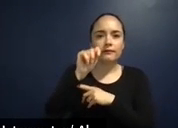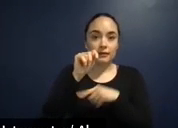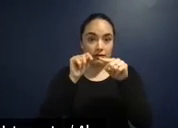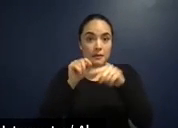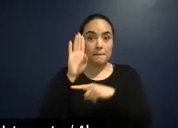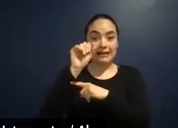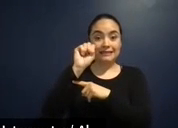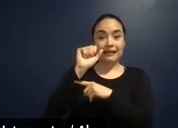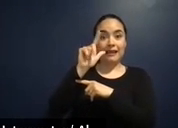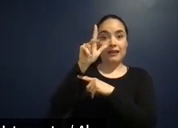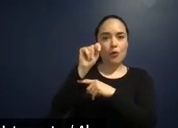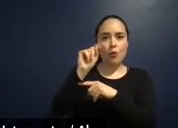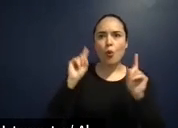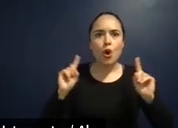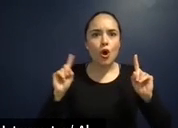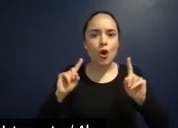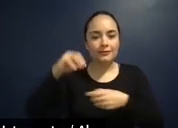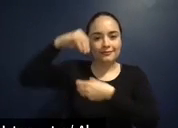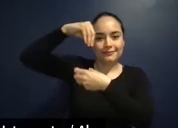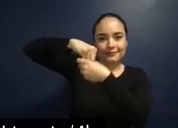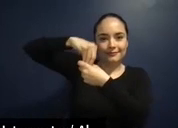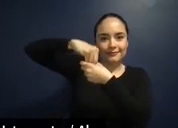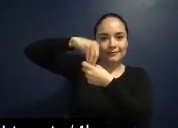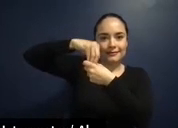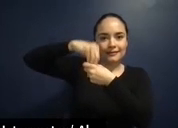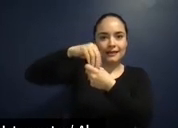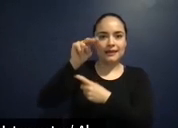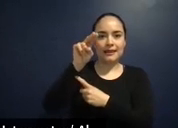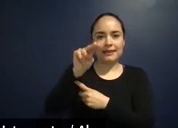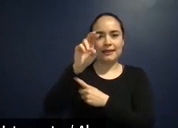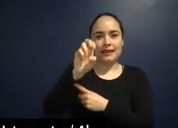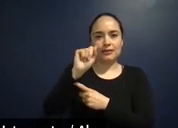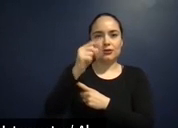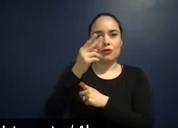have to watch out because you have these lava falls coming from the ceiling, but in one part,